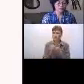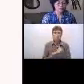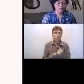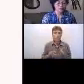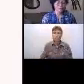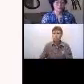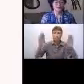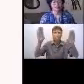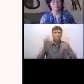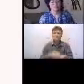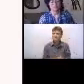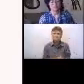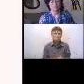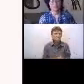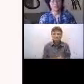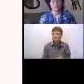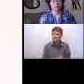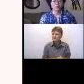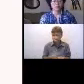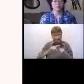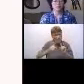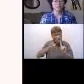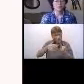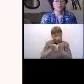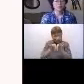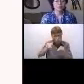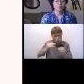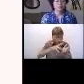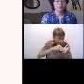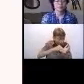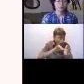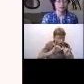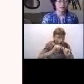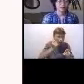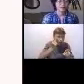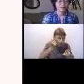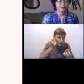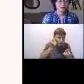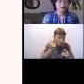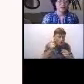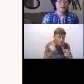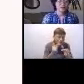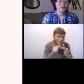and understand some of those definitions that we talked about, but the overall value of